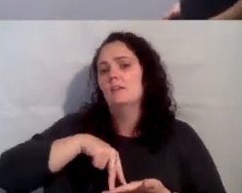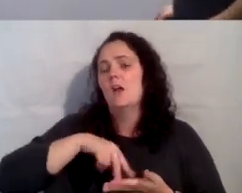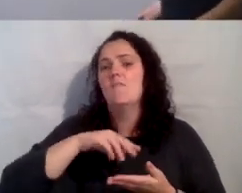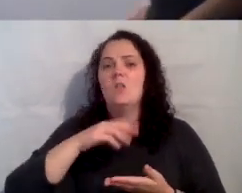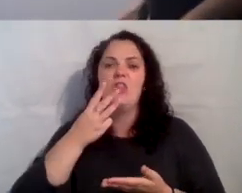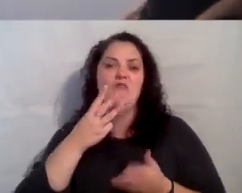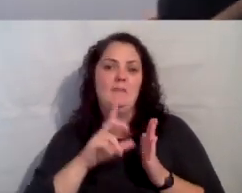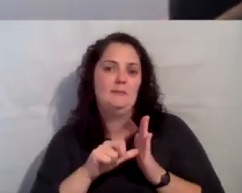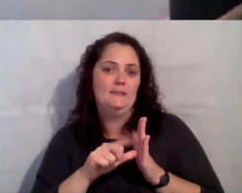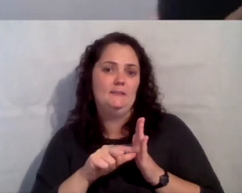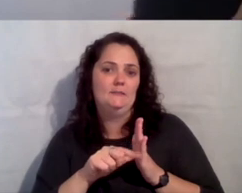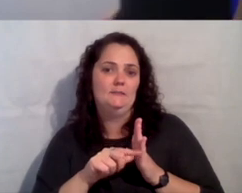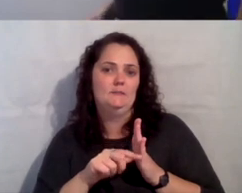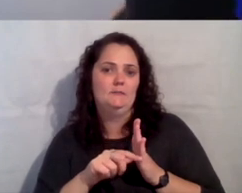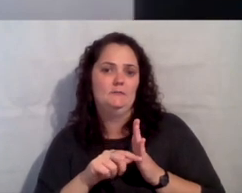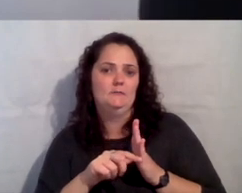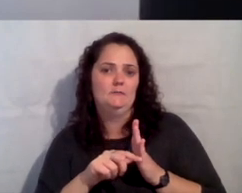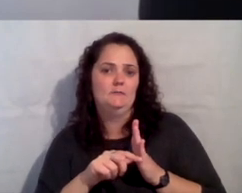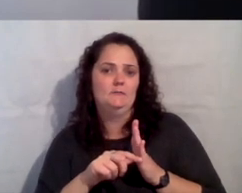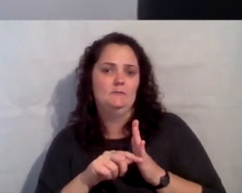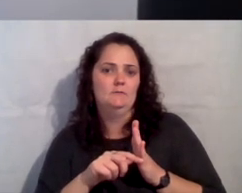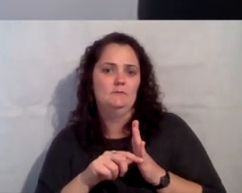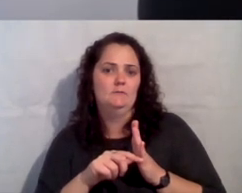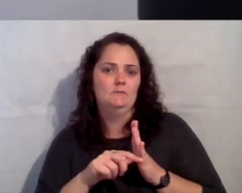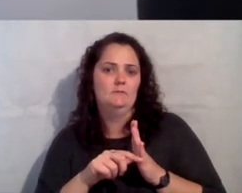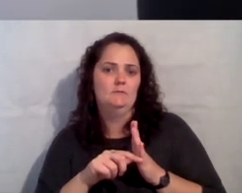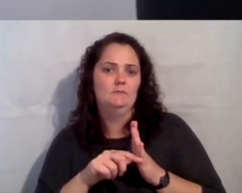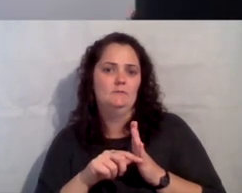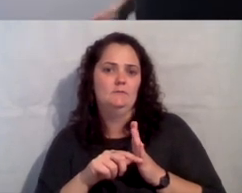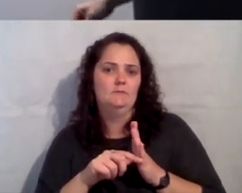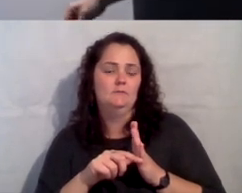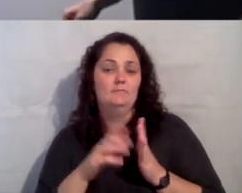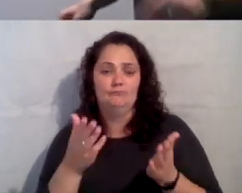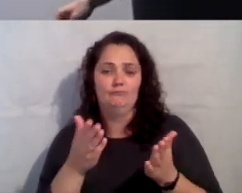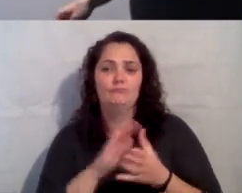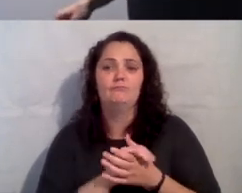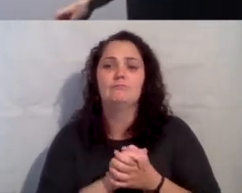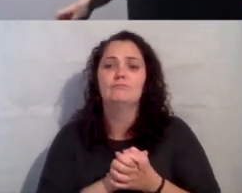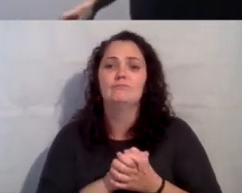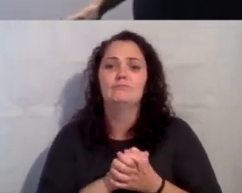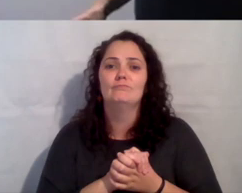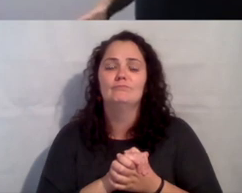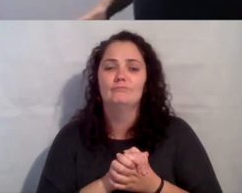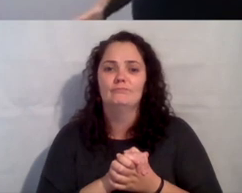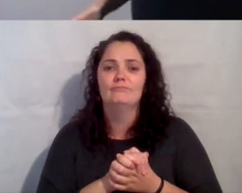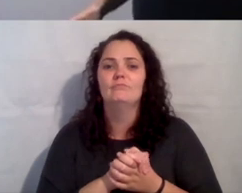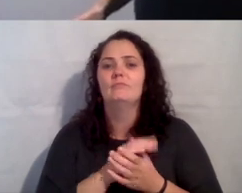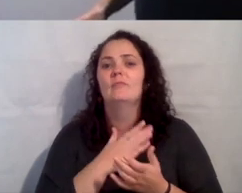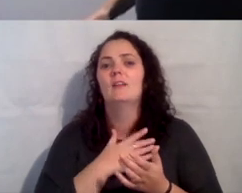movement in it. Okay alright there we go, alright now again you can draw one, you